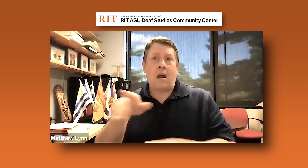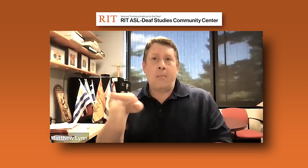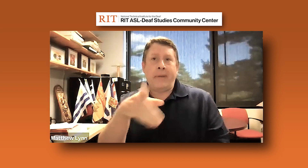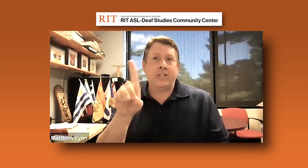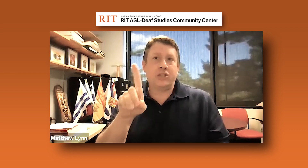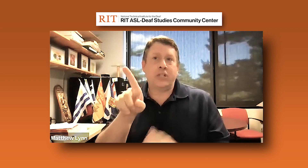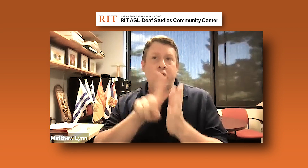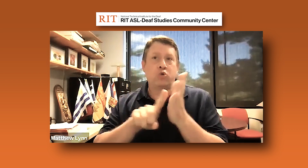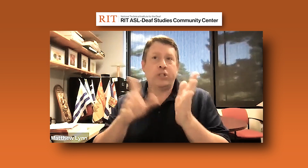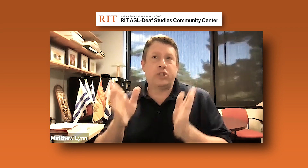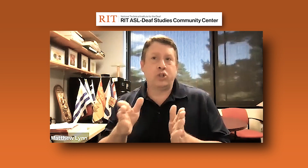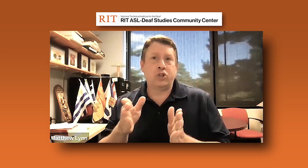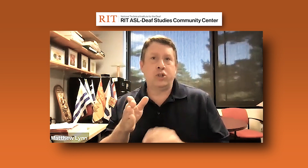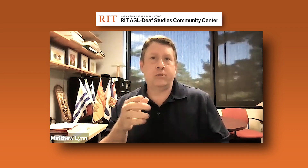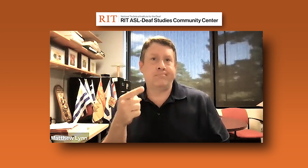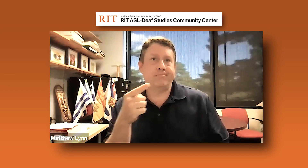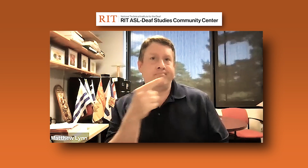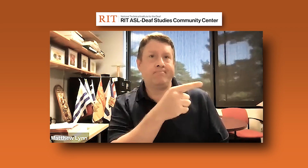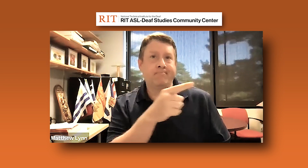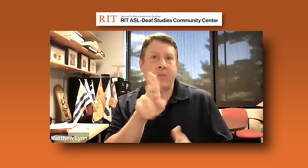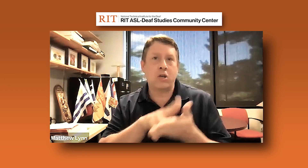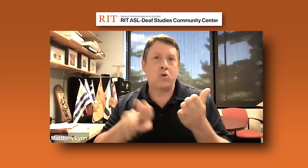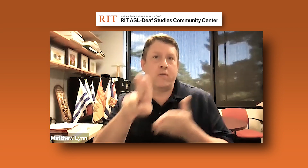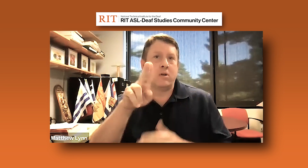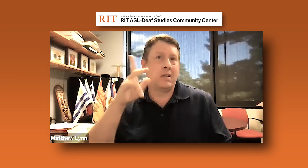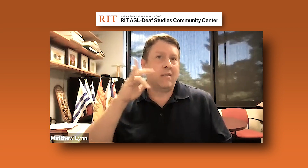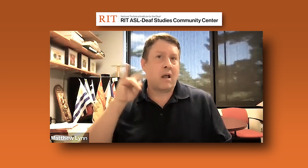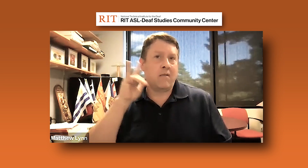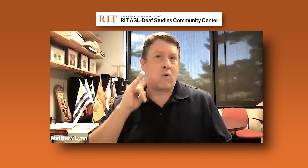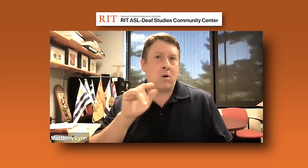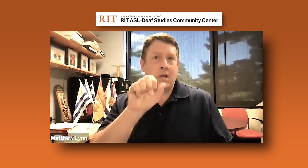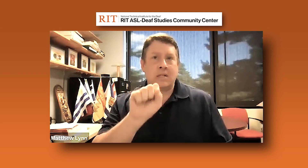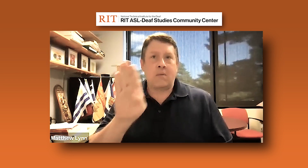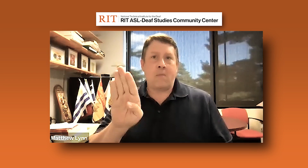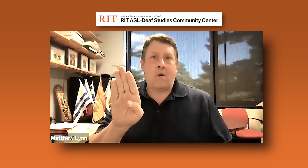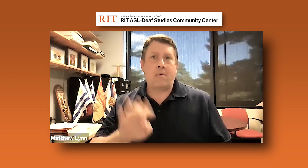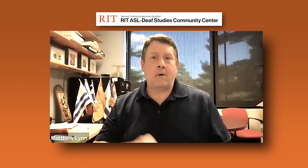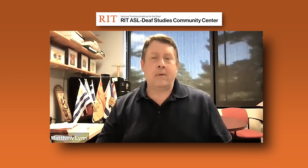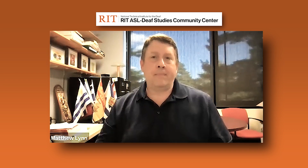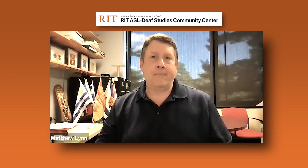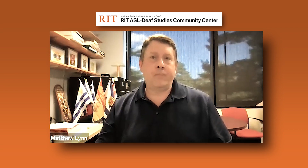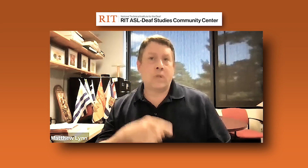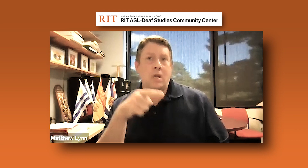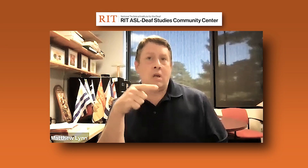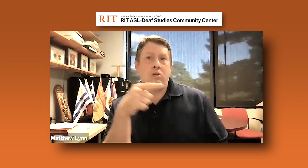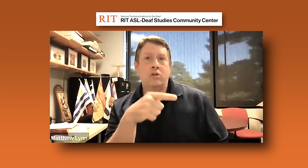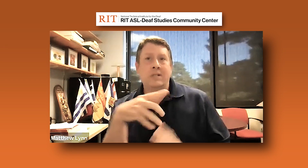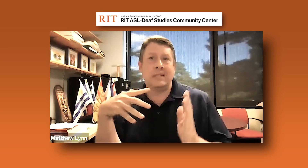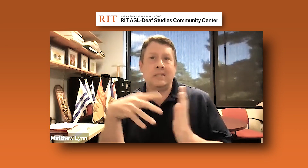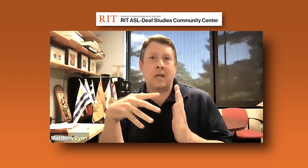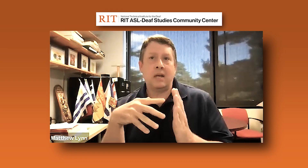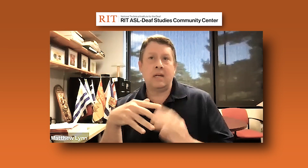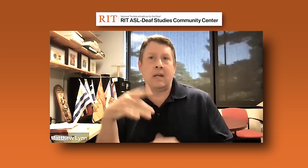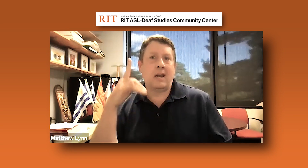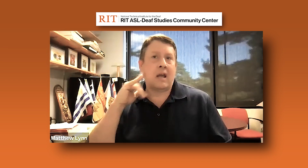She's working as a post doc at the University of California in Santa Barbara currently.